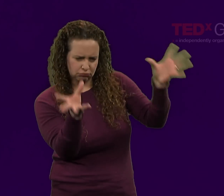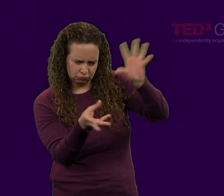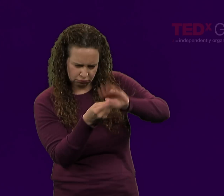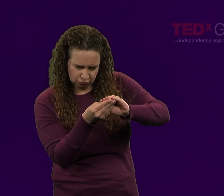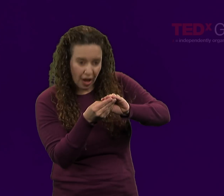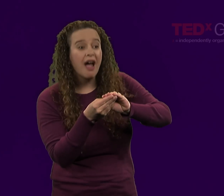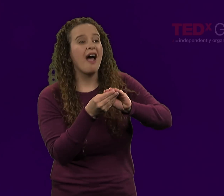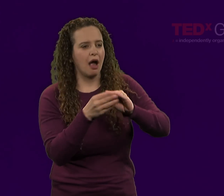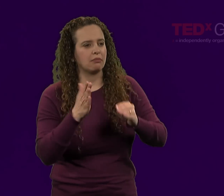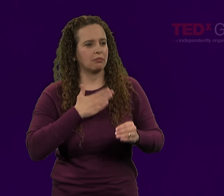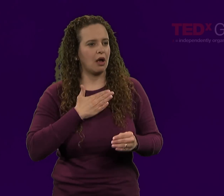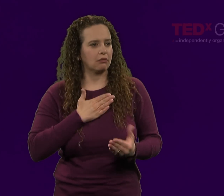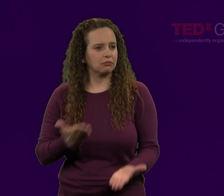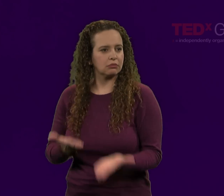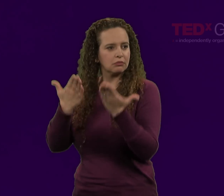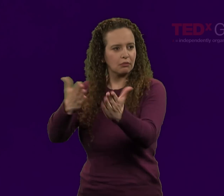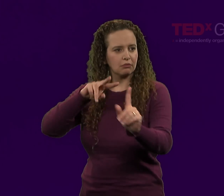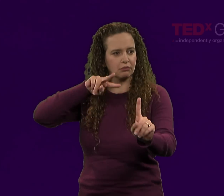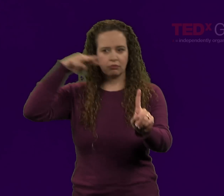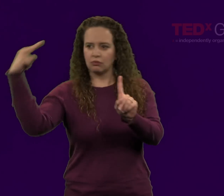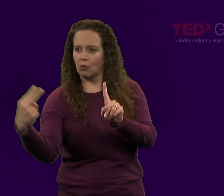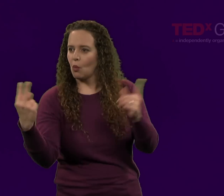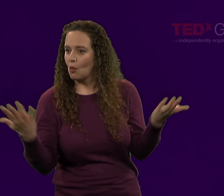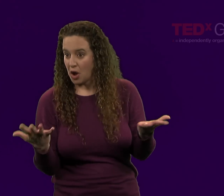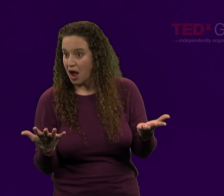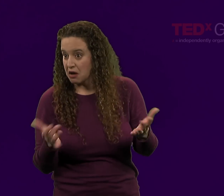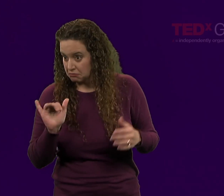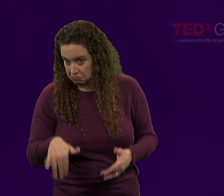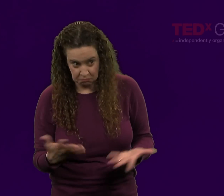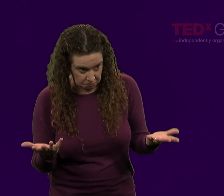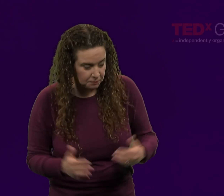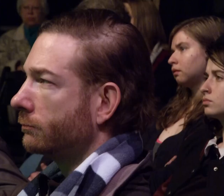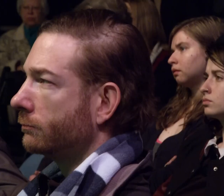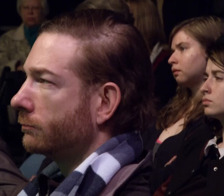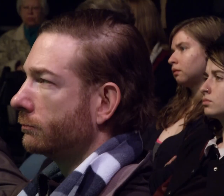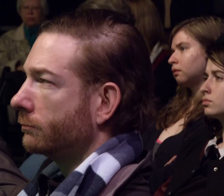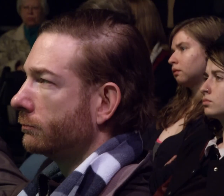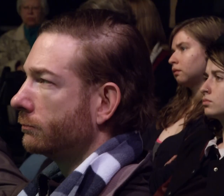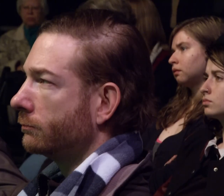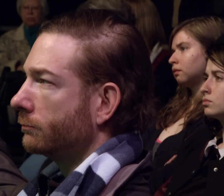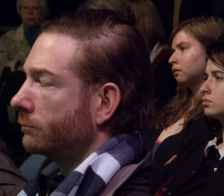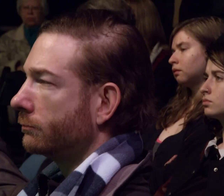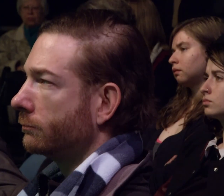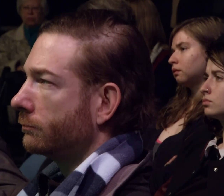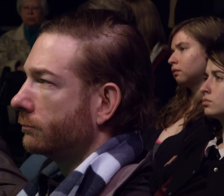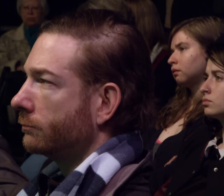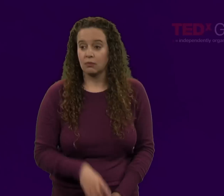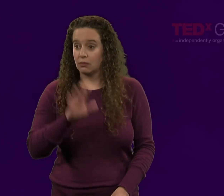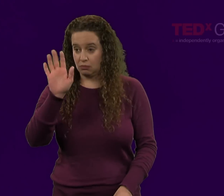and then present to you a different perspective on our being an economic burden on society.